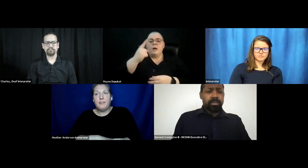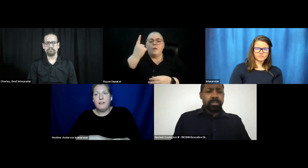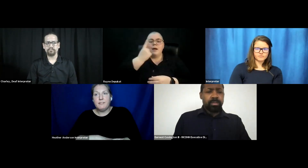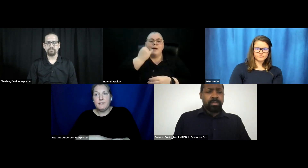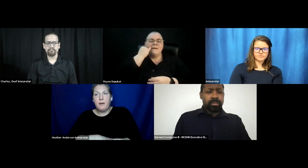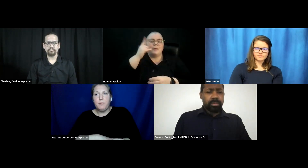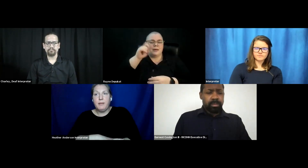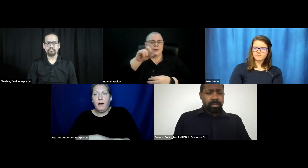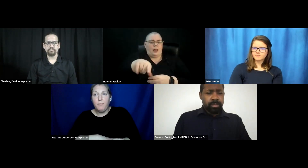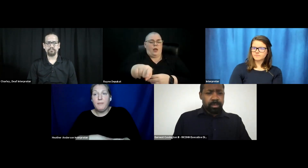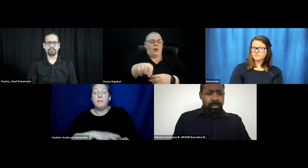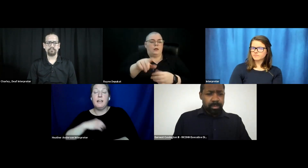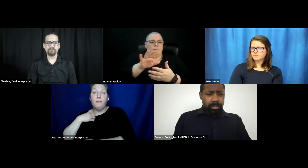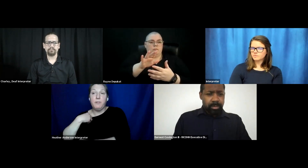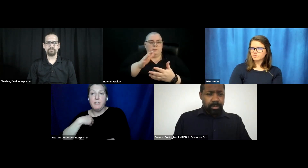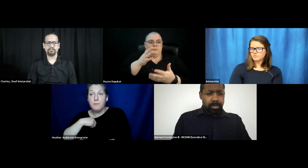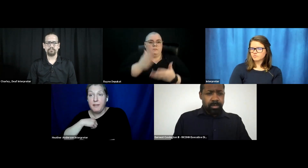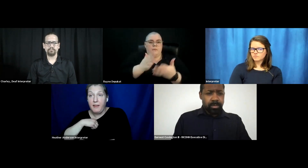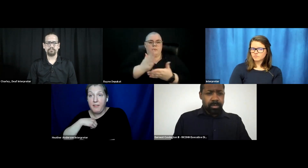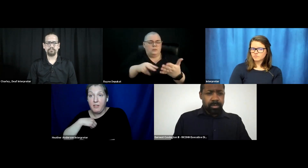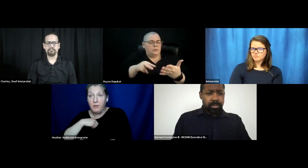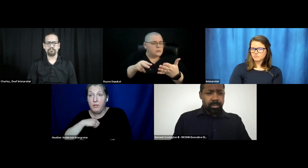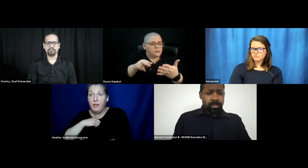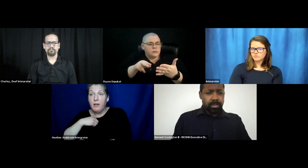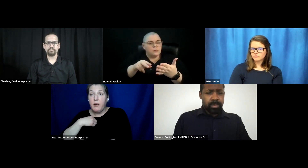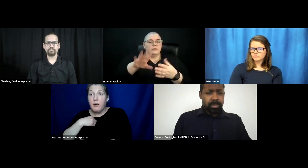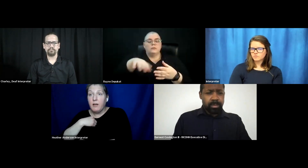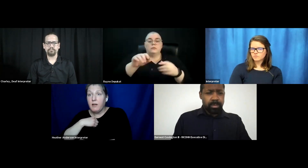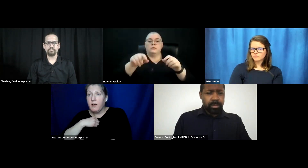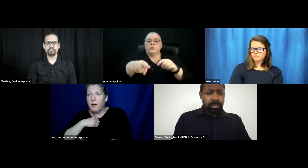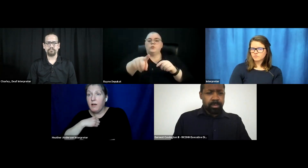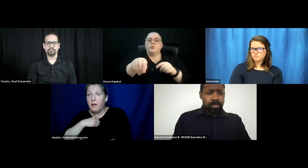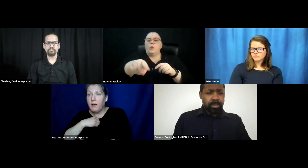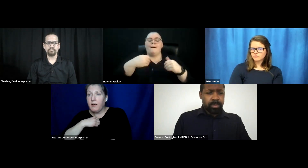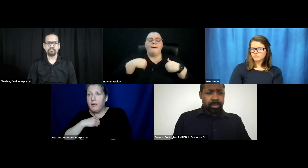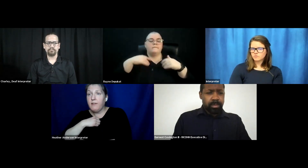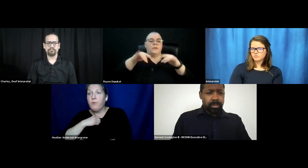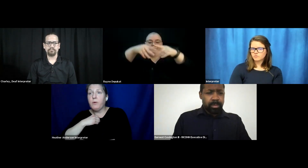Thank you. I think that would be helped. That was a helpful to explain that thank you